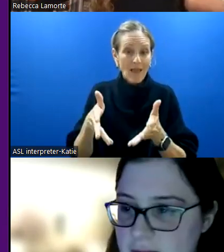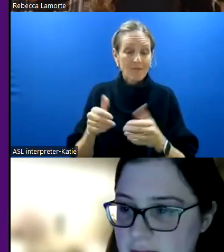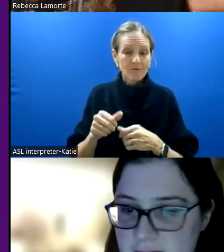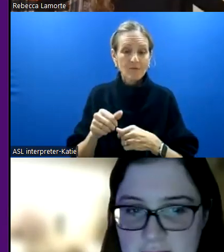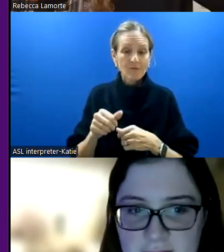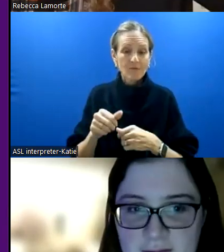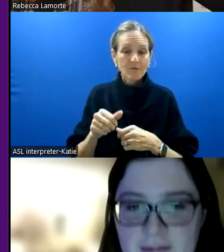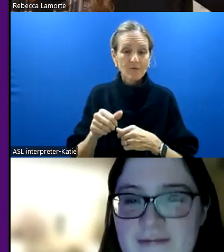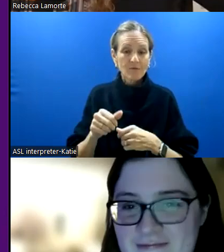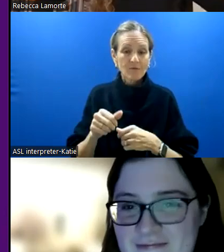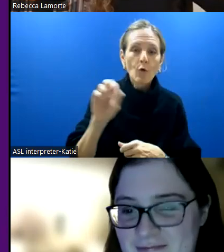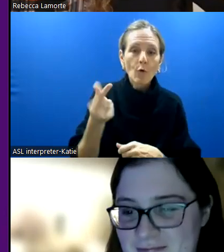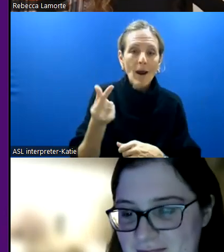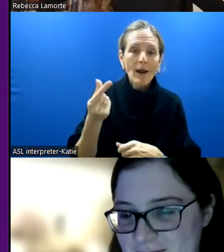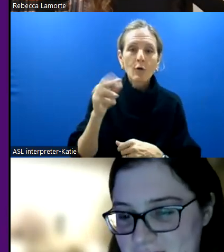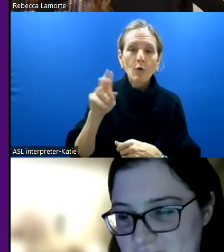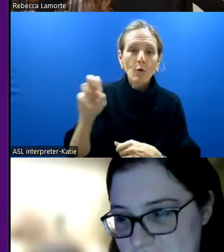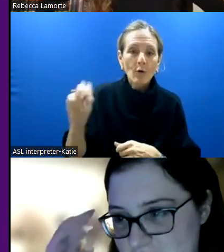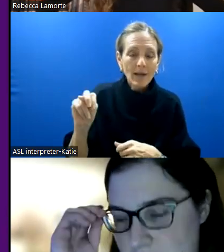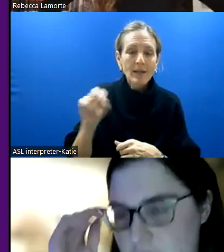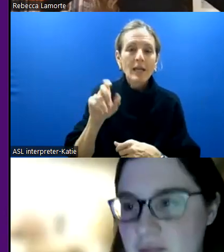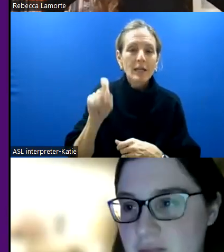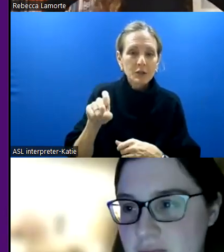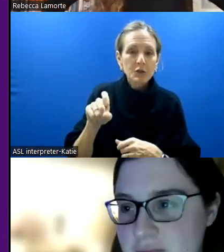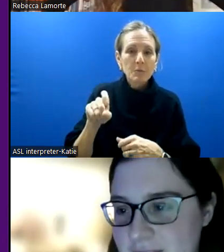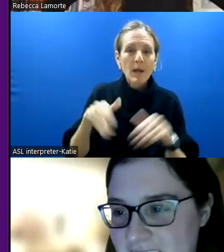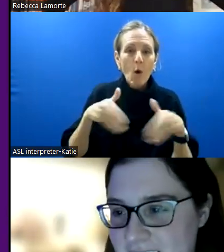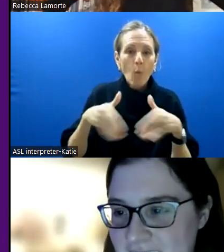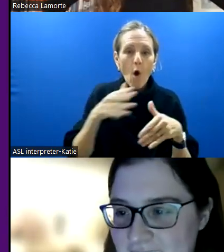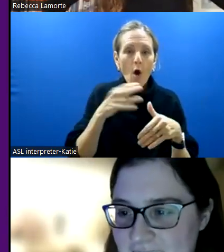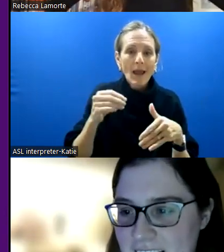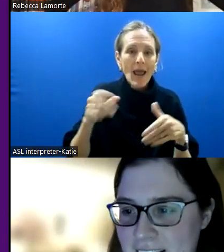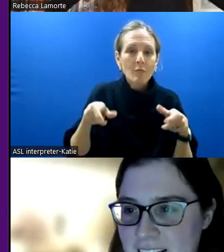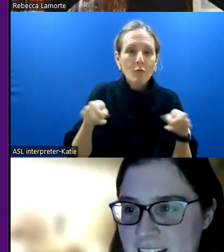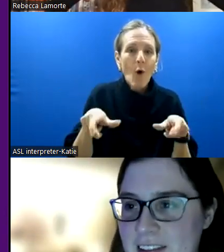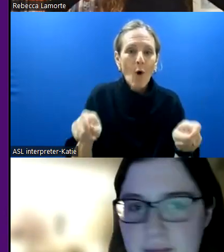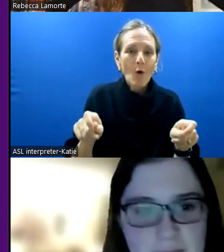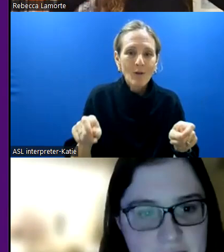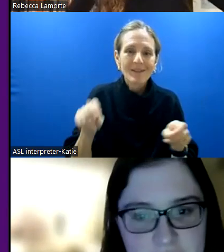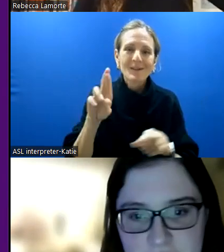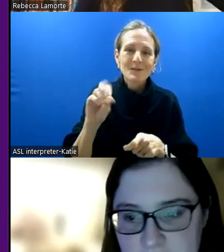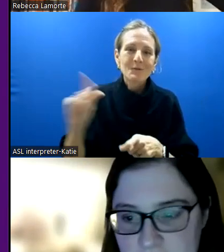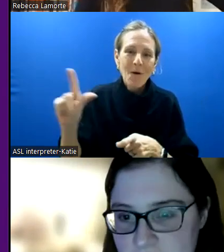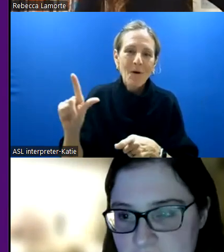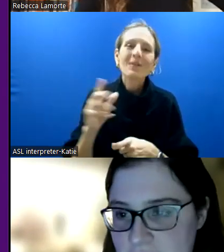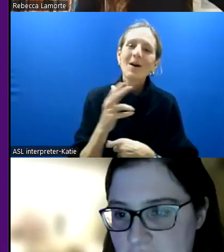in my chat for the walkable cities. It should be a walk and roll. Anyone else in our final moment?